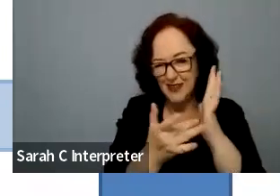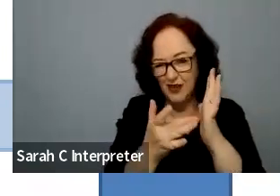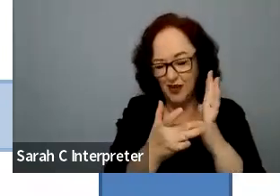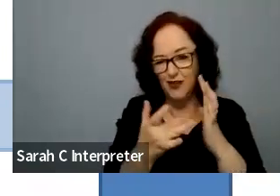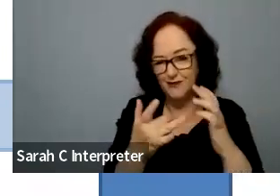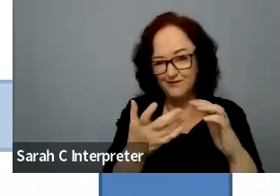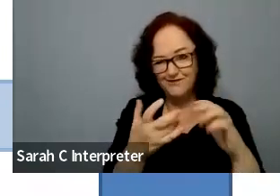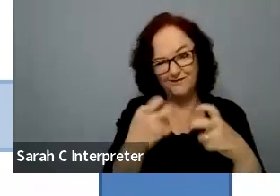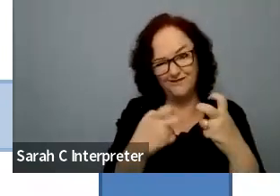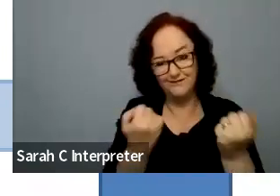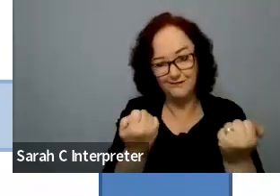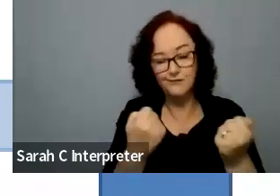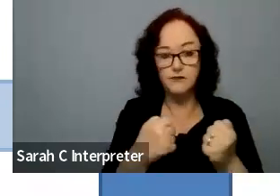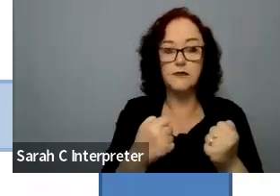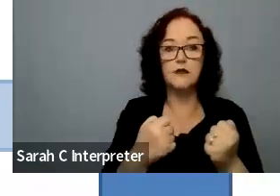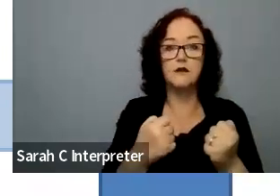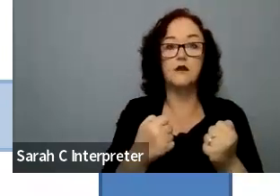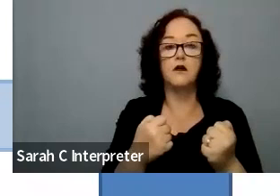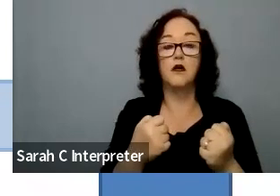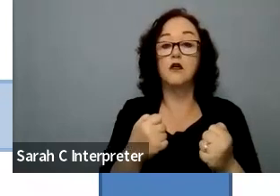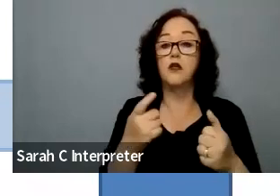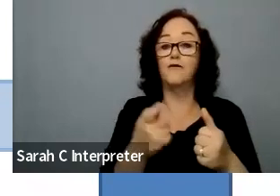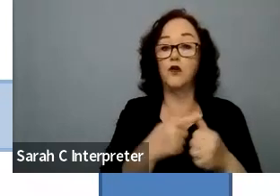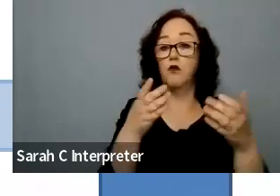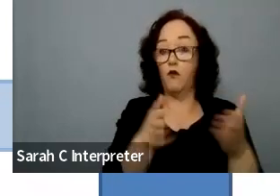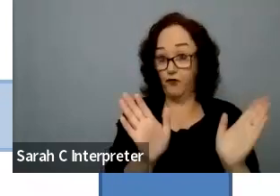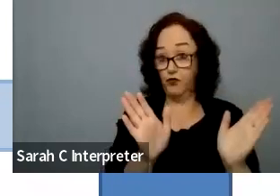so the first part was an overview, the second part the students participated